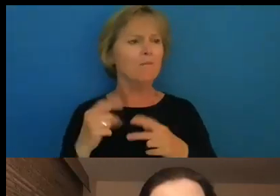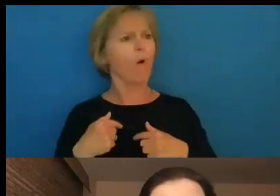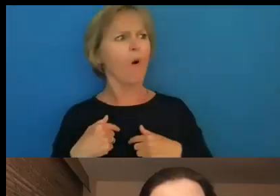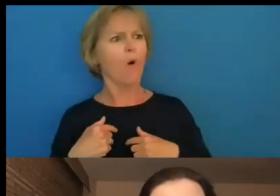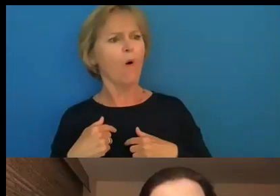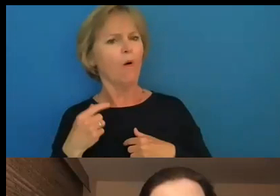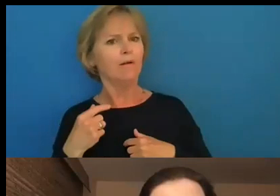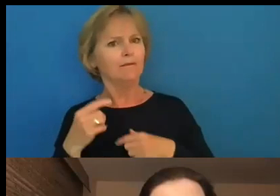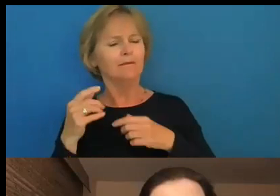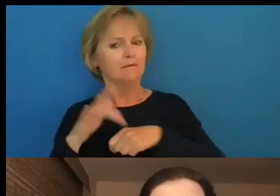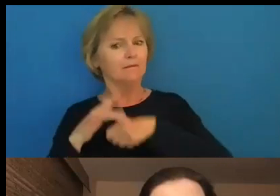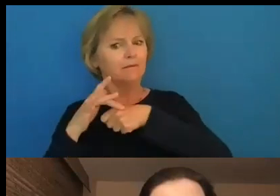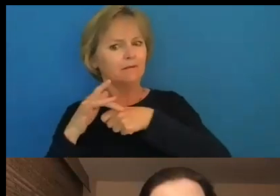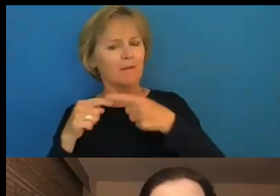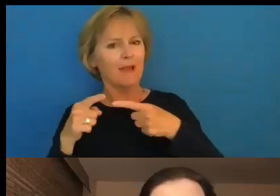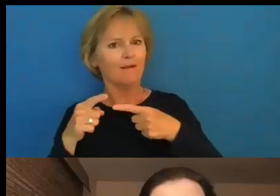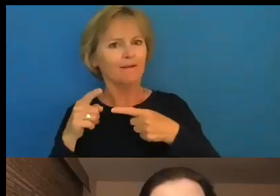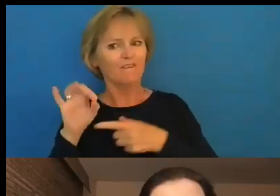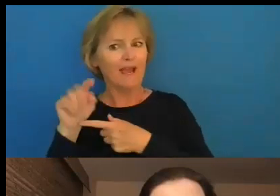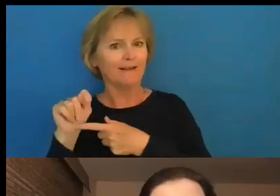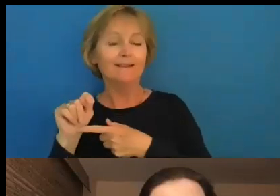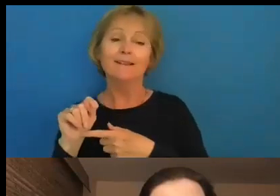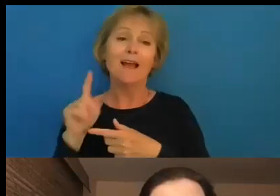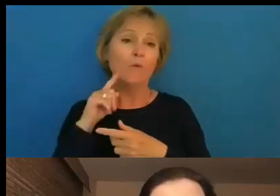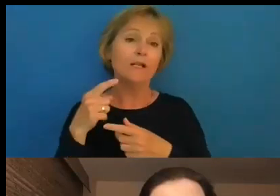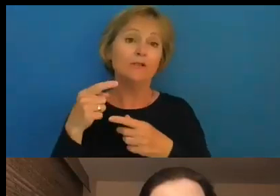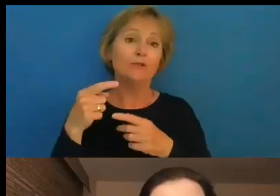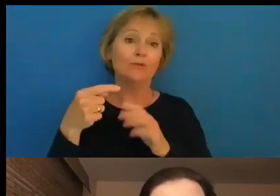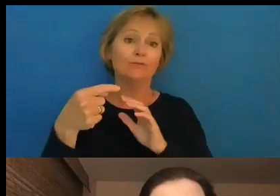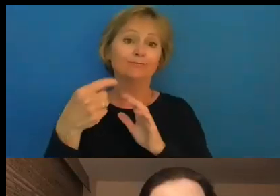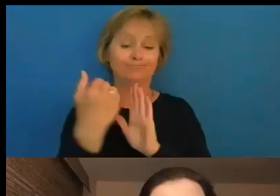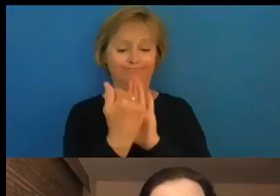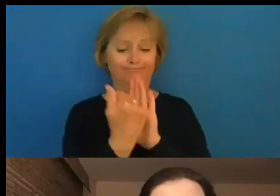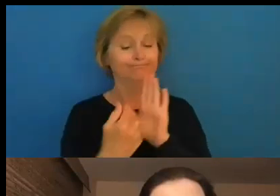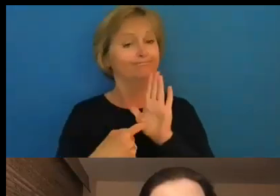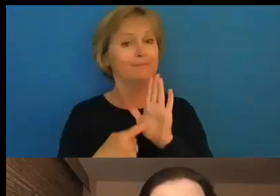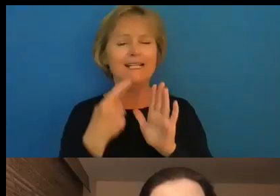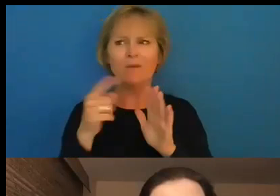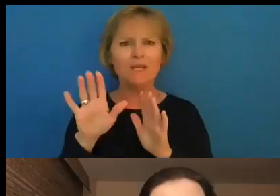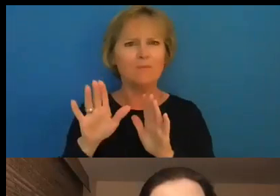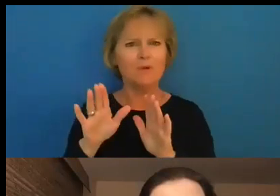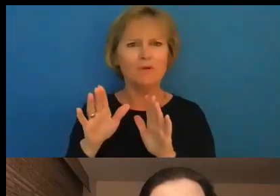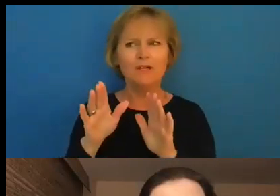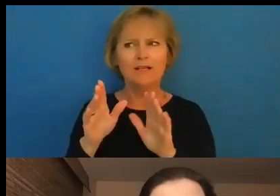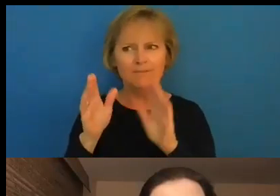So I just wanted to point that out and tell people to mind their priorities.